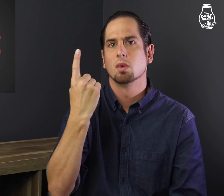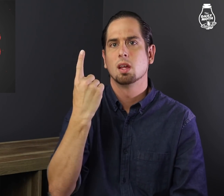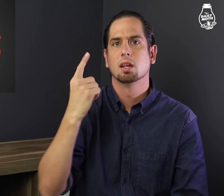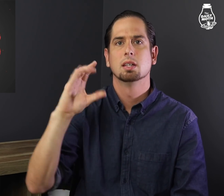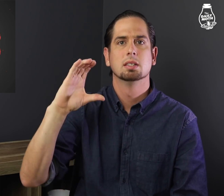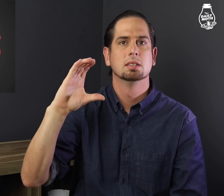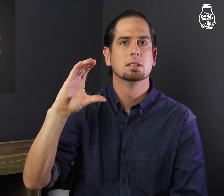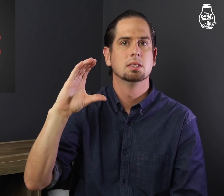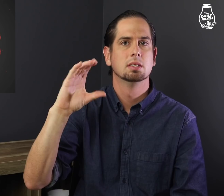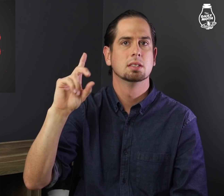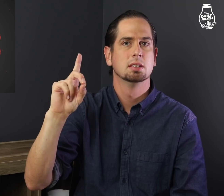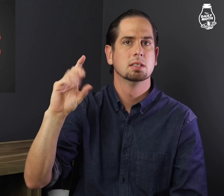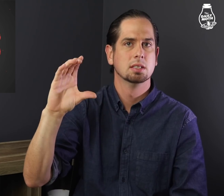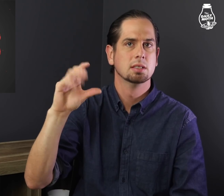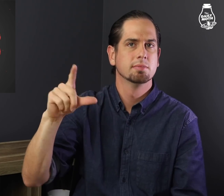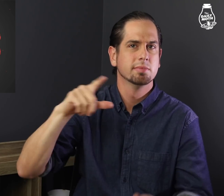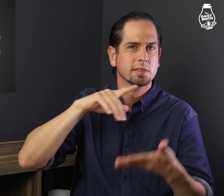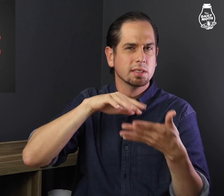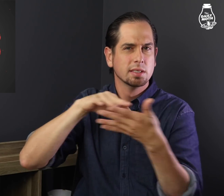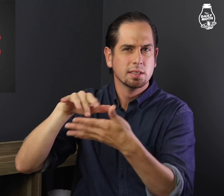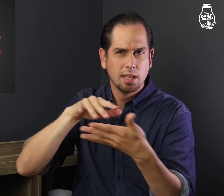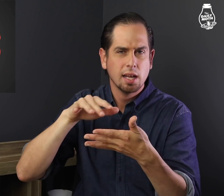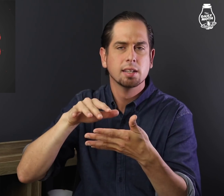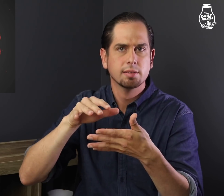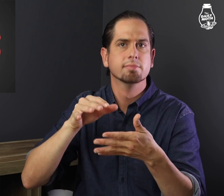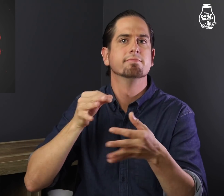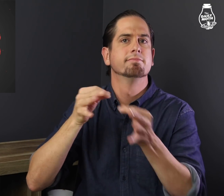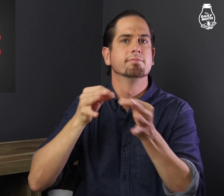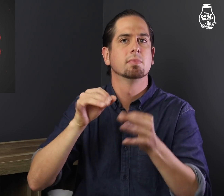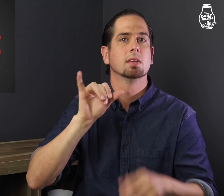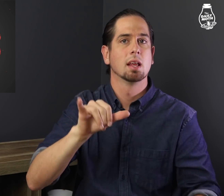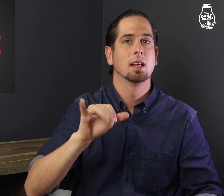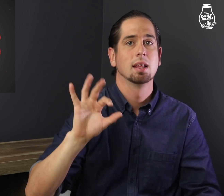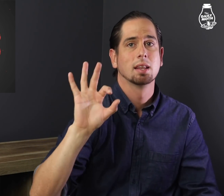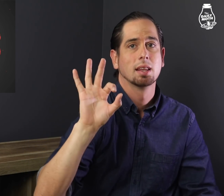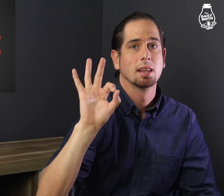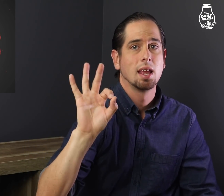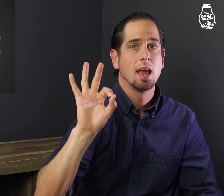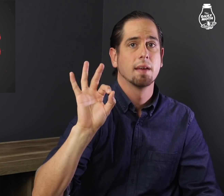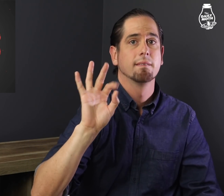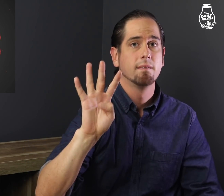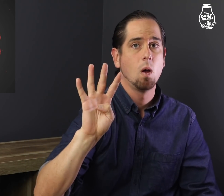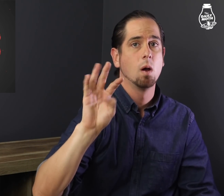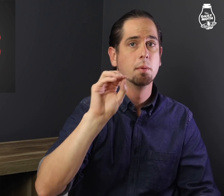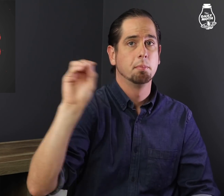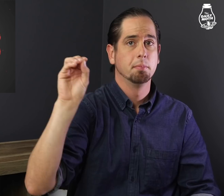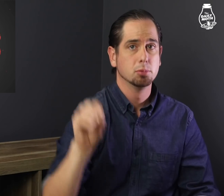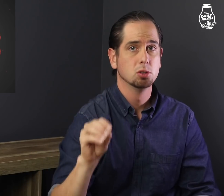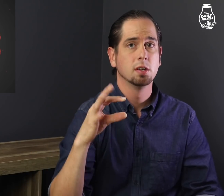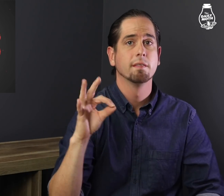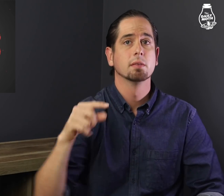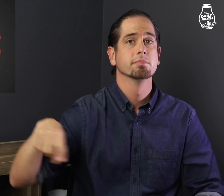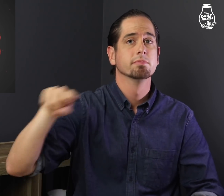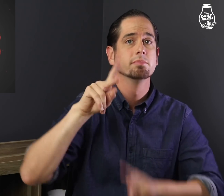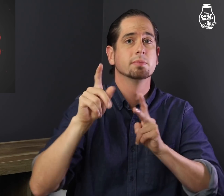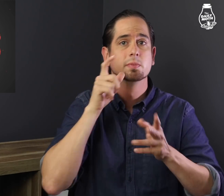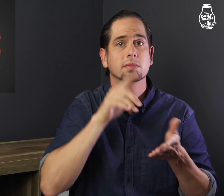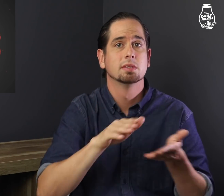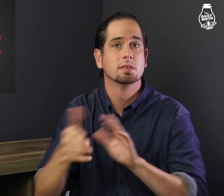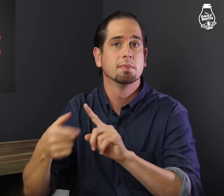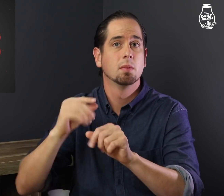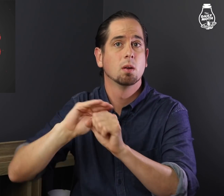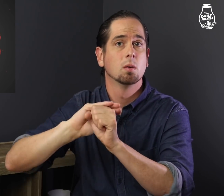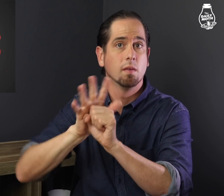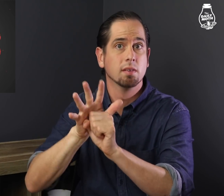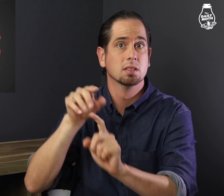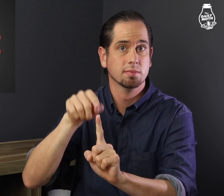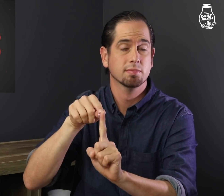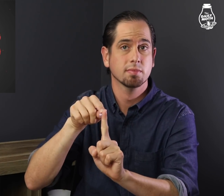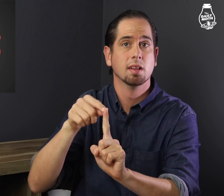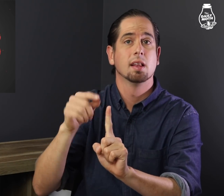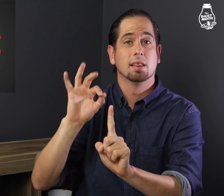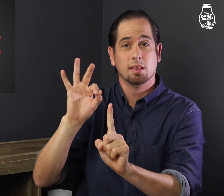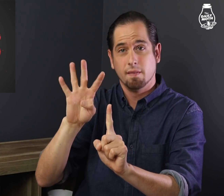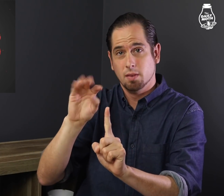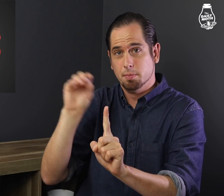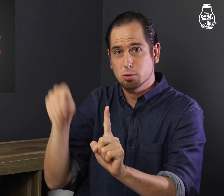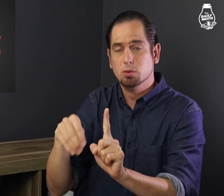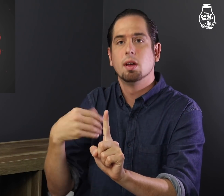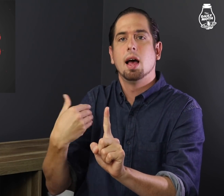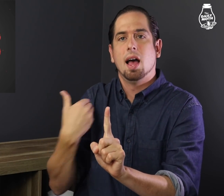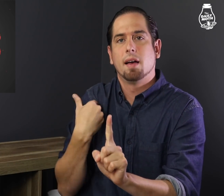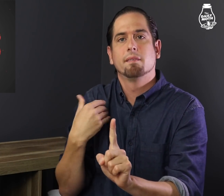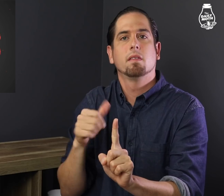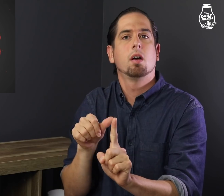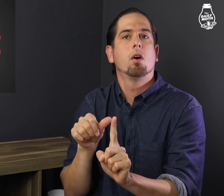A CDC study shows that 94% of the deceased had